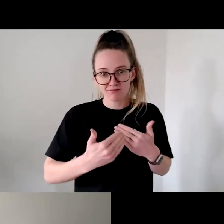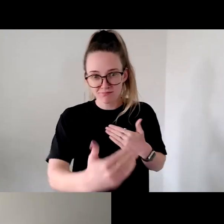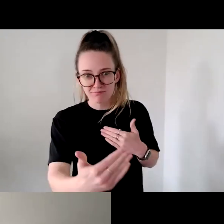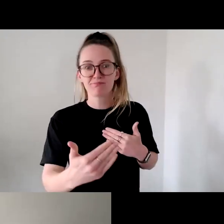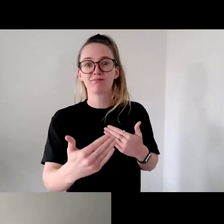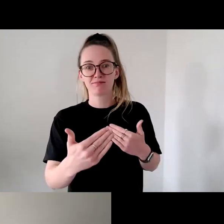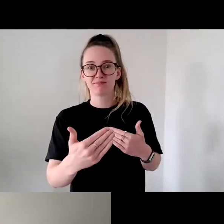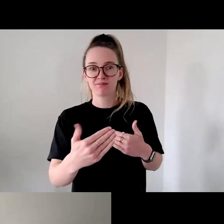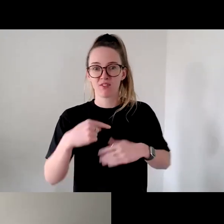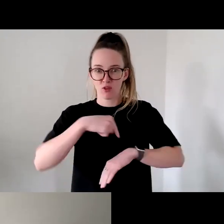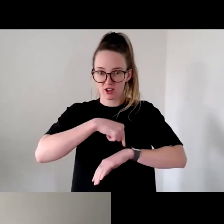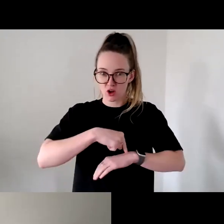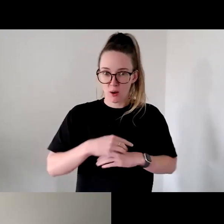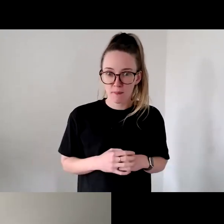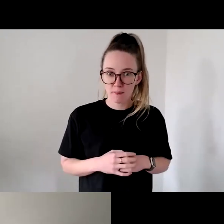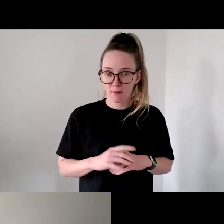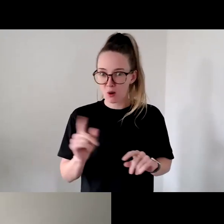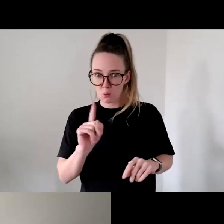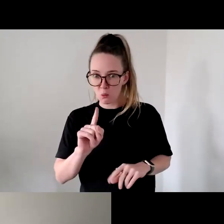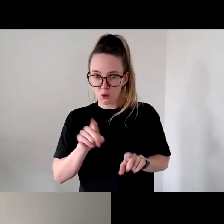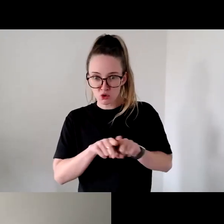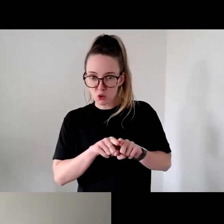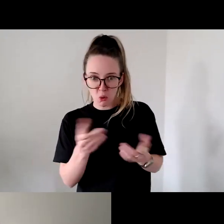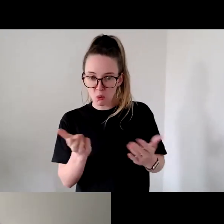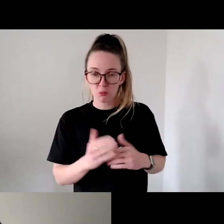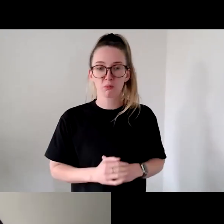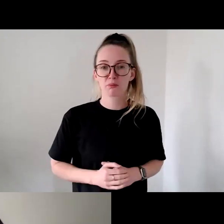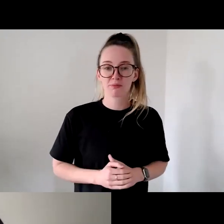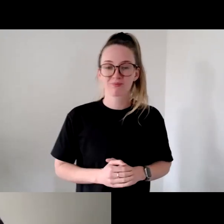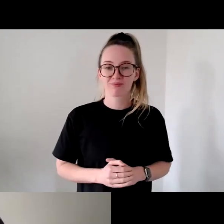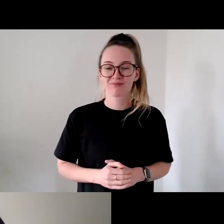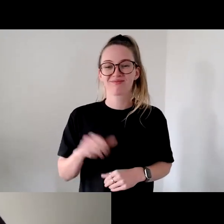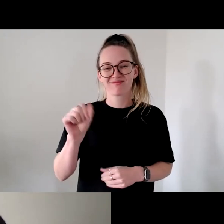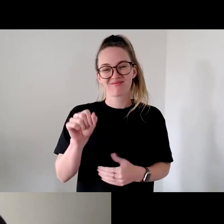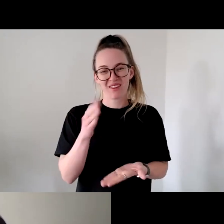period of time and what you may have learned? >> Absolutely and thank you for walking us through